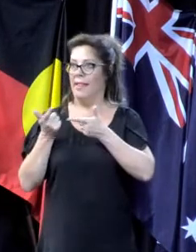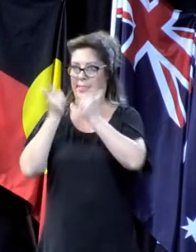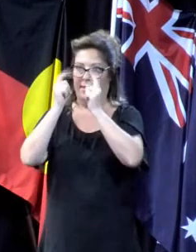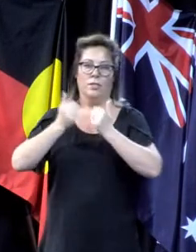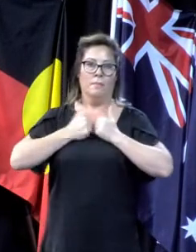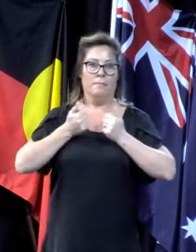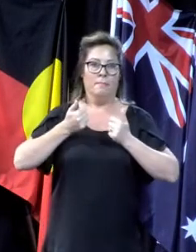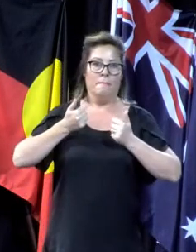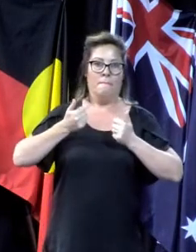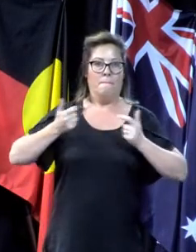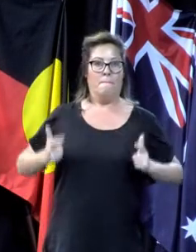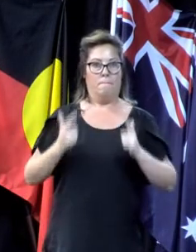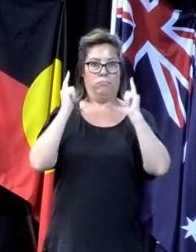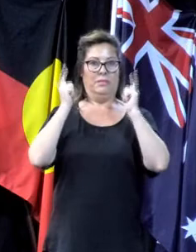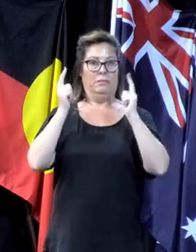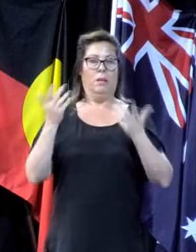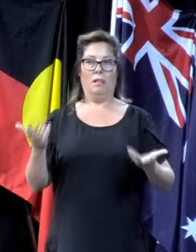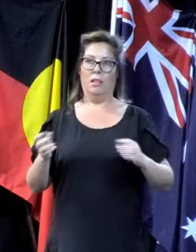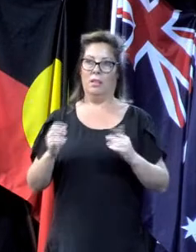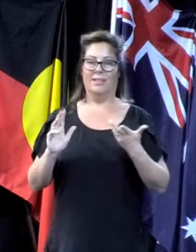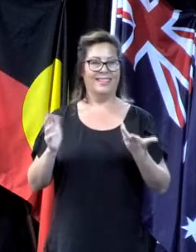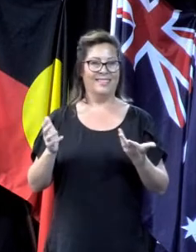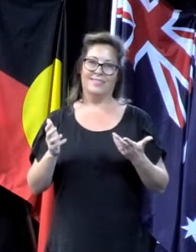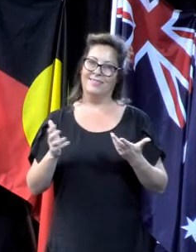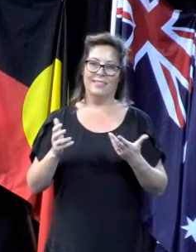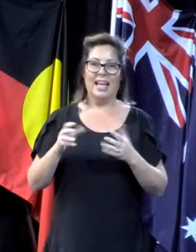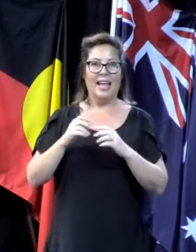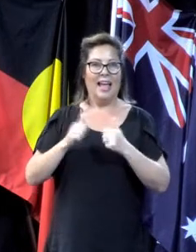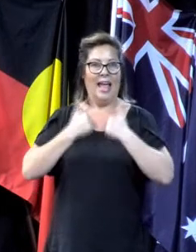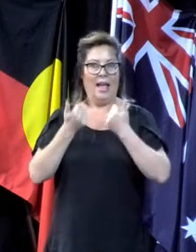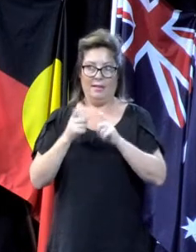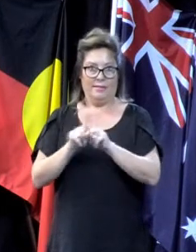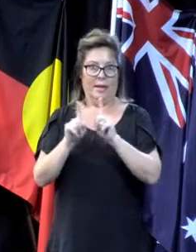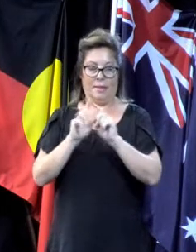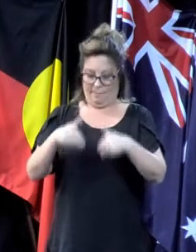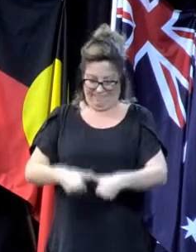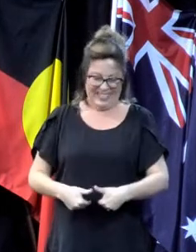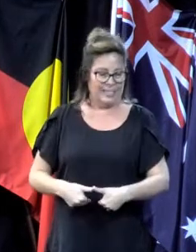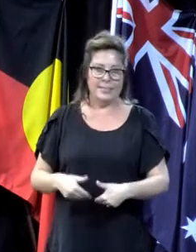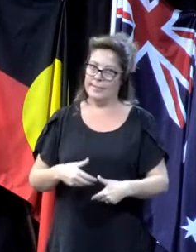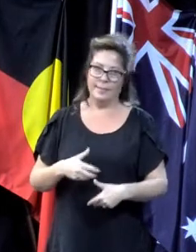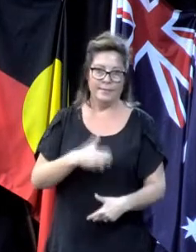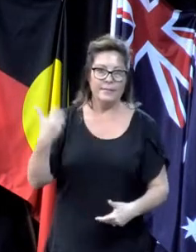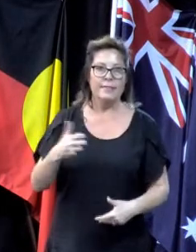It's very much - it's our moral imperative and making priority of inclusive practices.